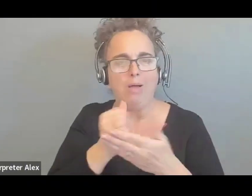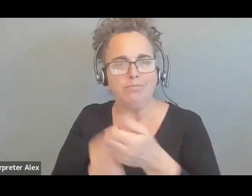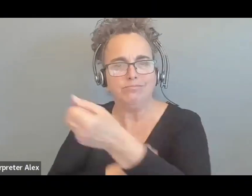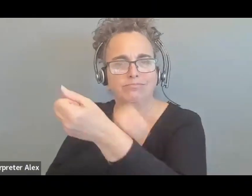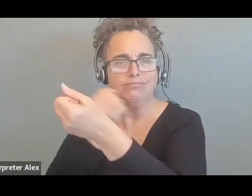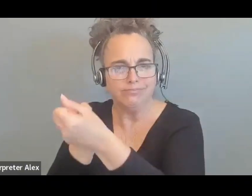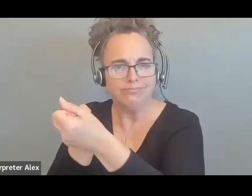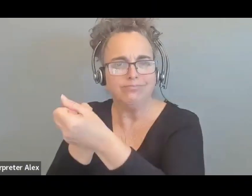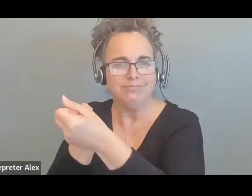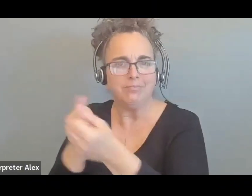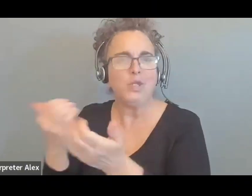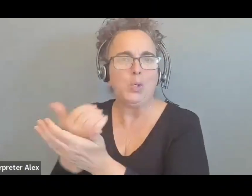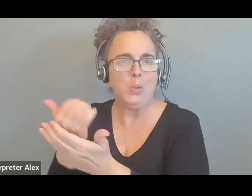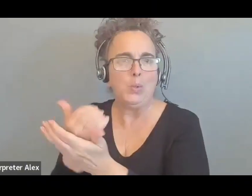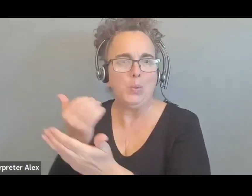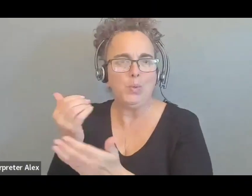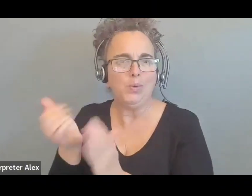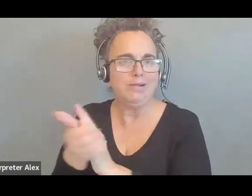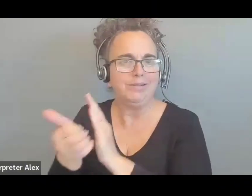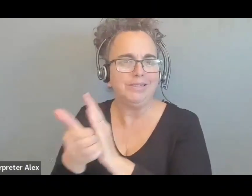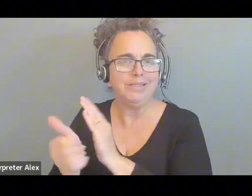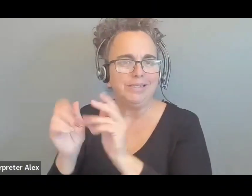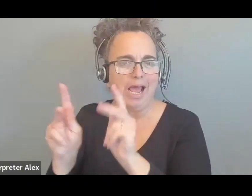because that I think is more so what keeps me up at night.